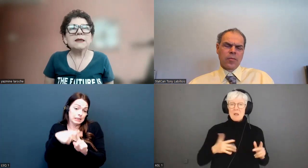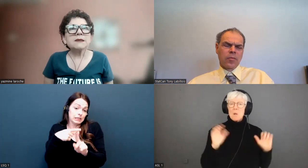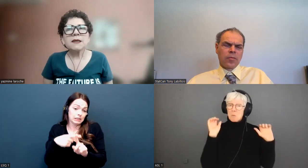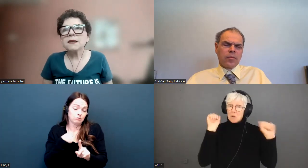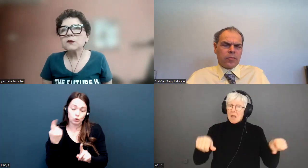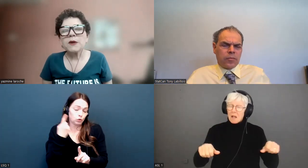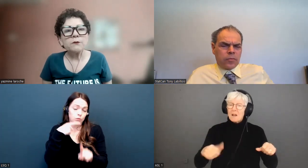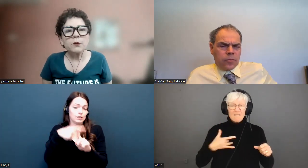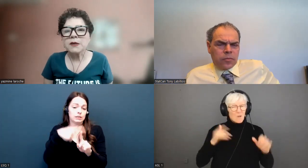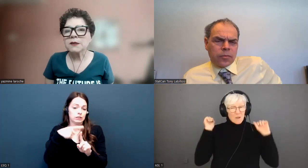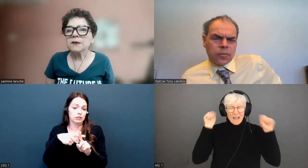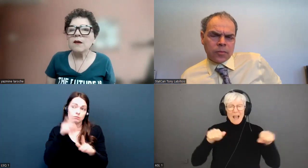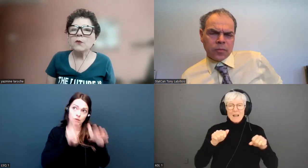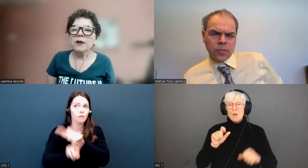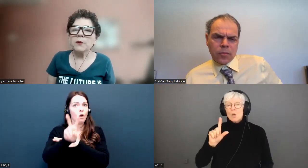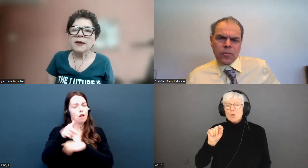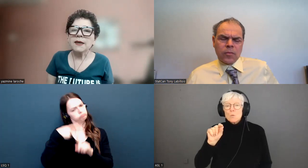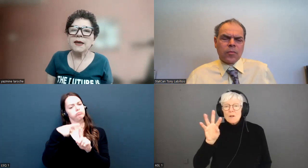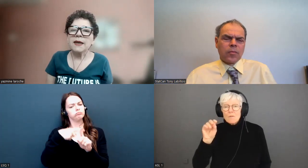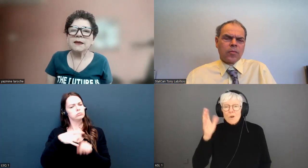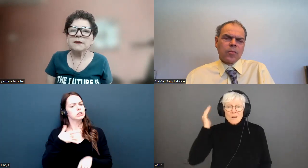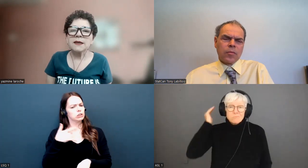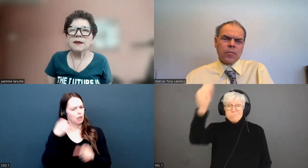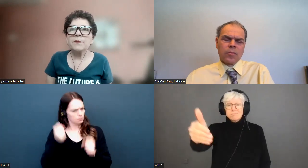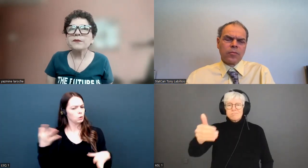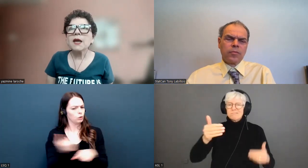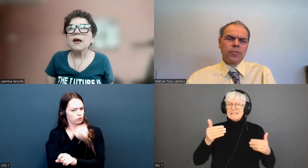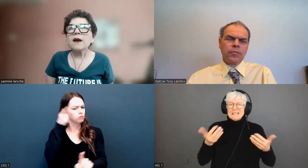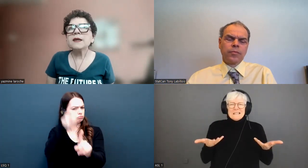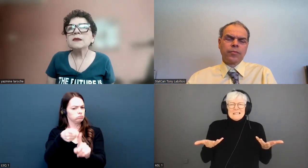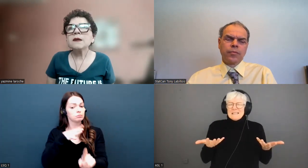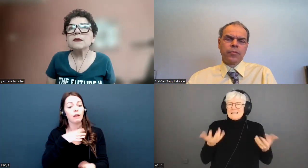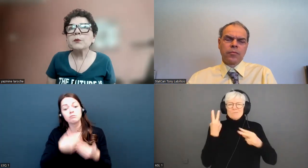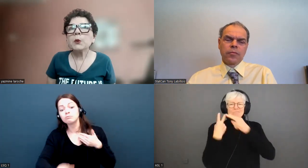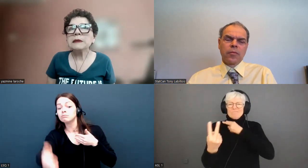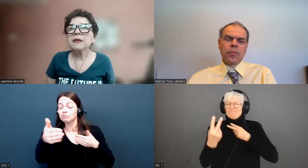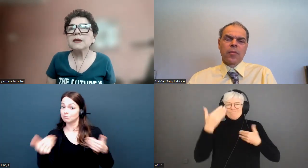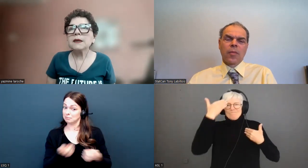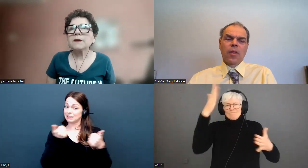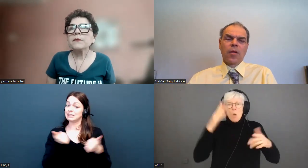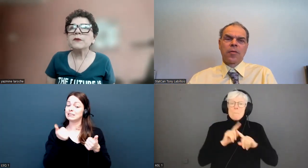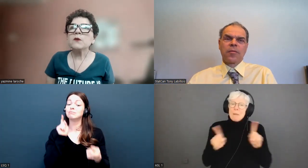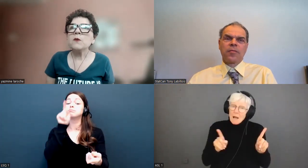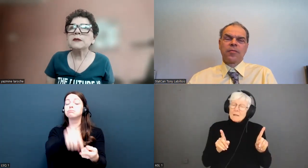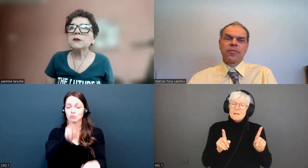I said I think 2040 is a long way away and um and I think the important thing you mentioned